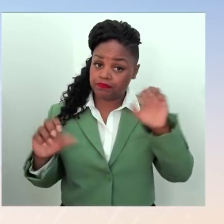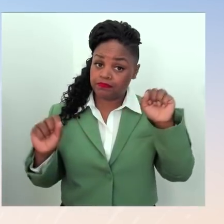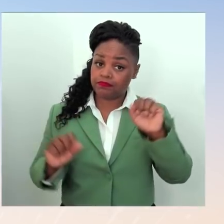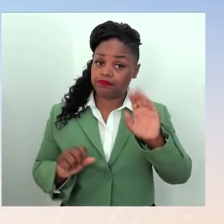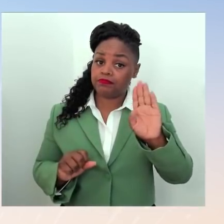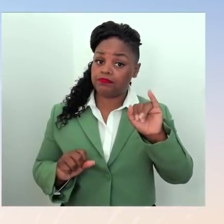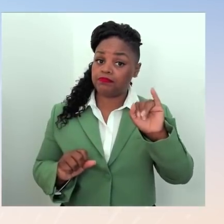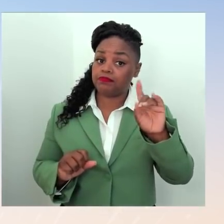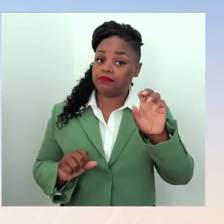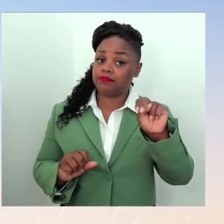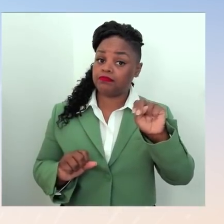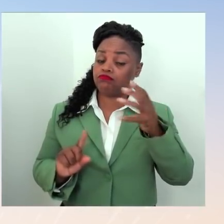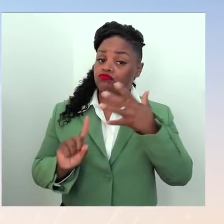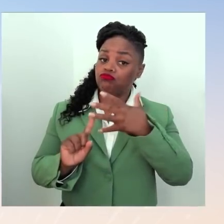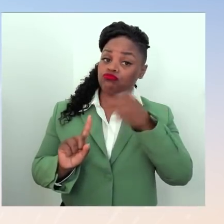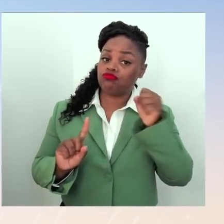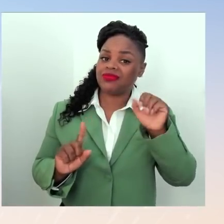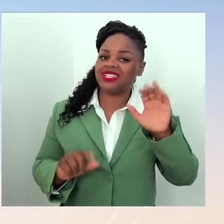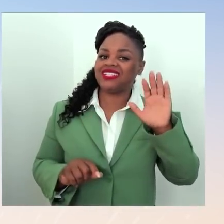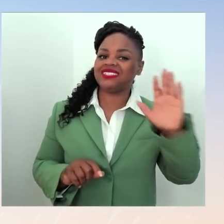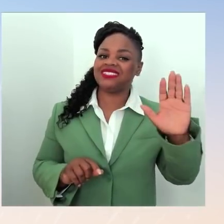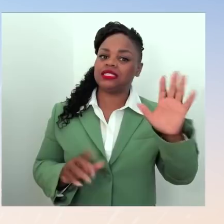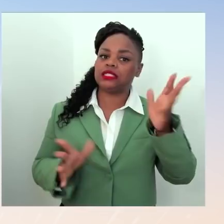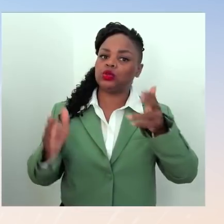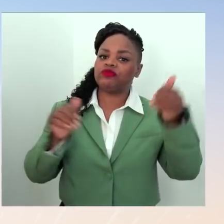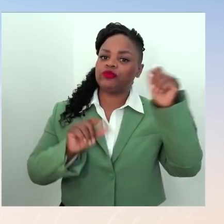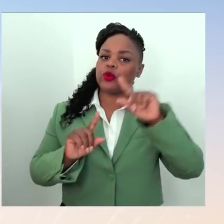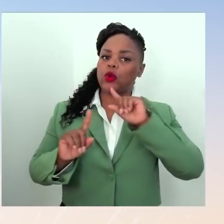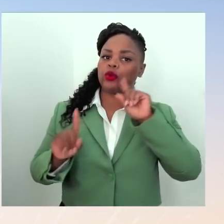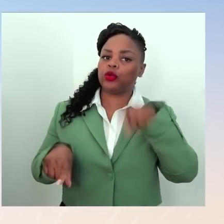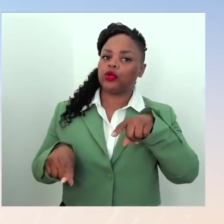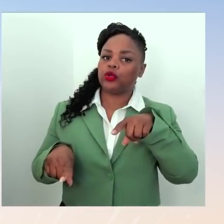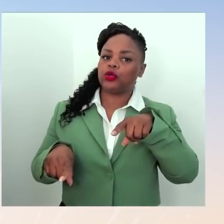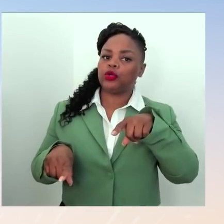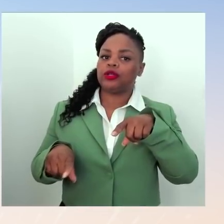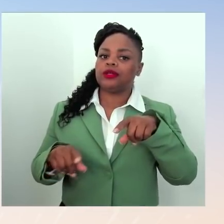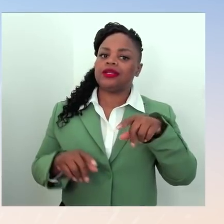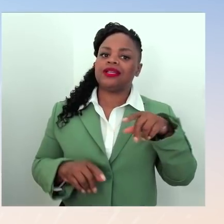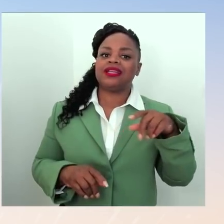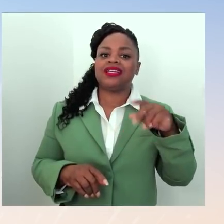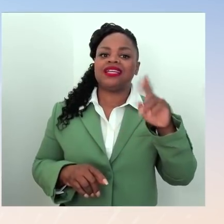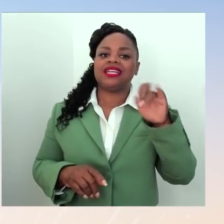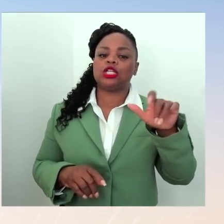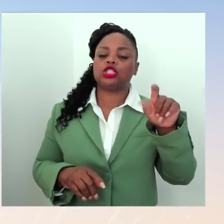that would solve the gas prices issue? The Press: Well, do you think that that would maybe affect prices faster